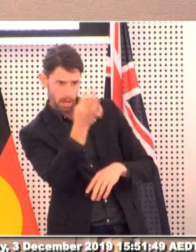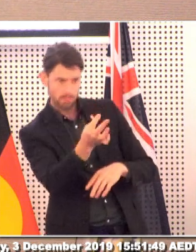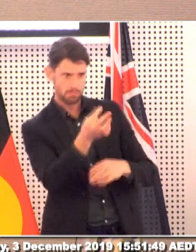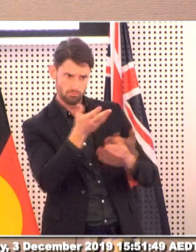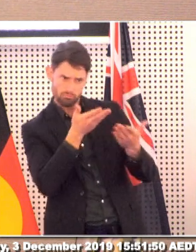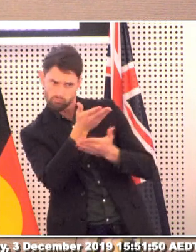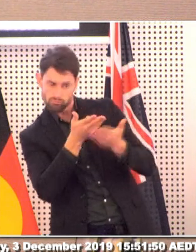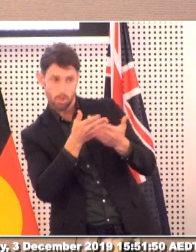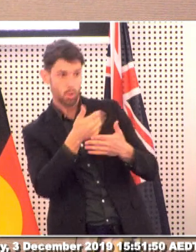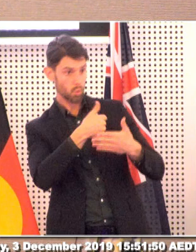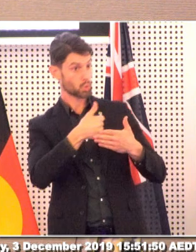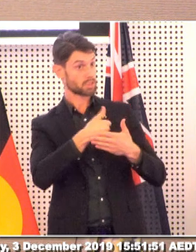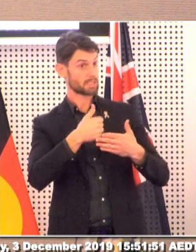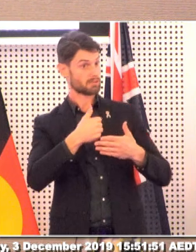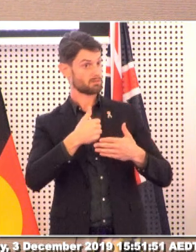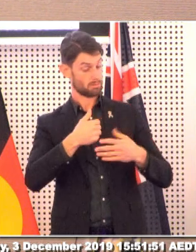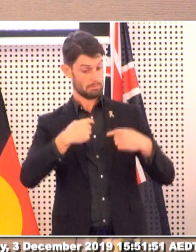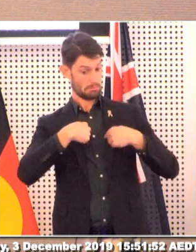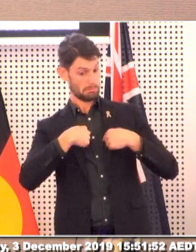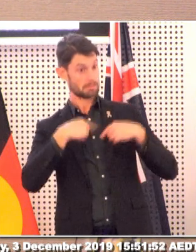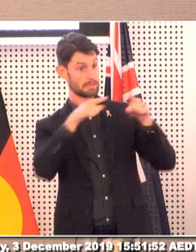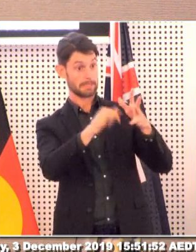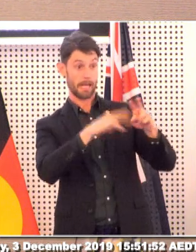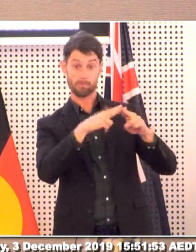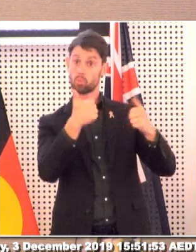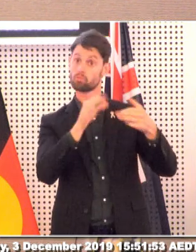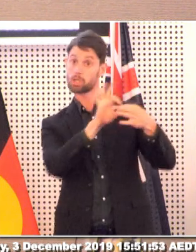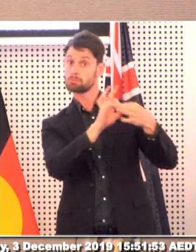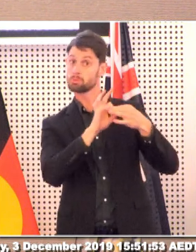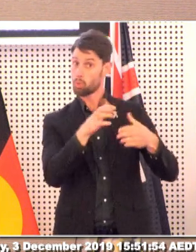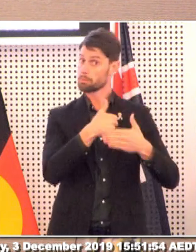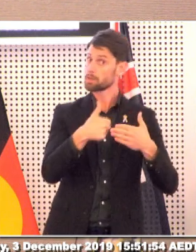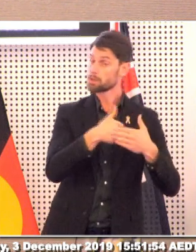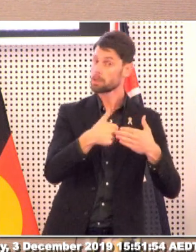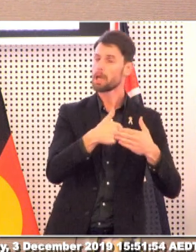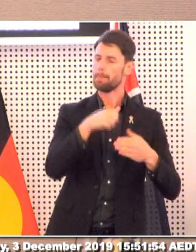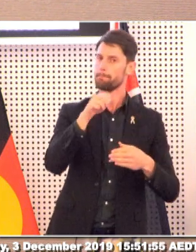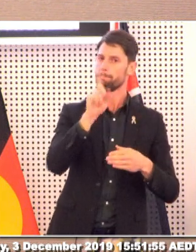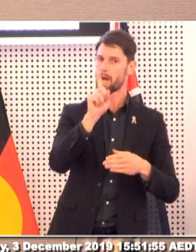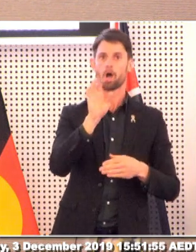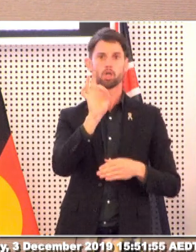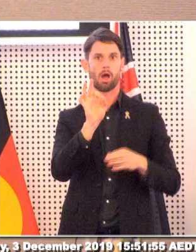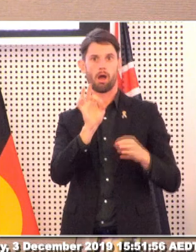staff. However, it must remain independent because the staff are the ones that know